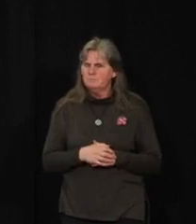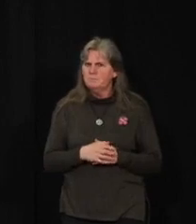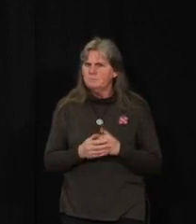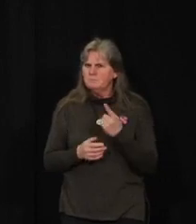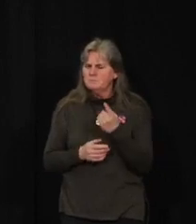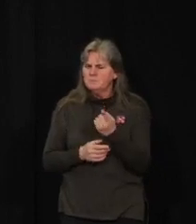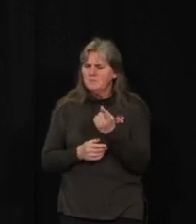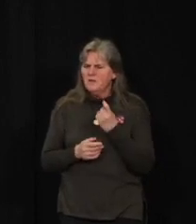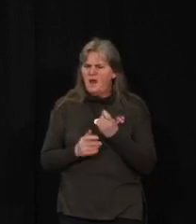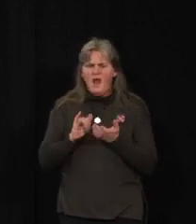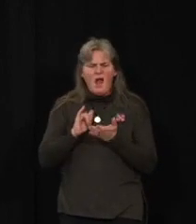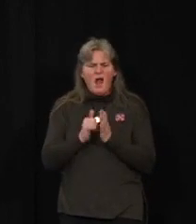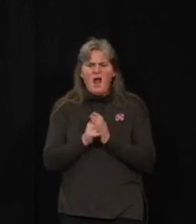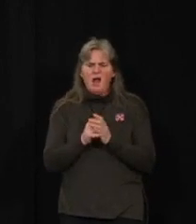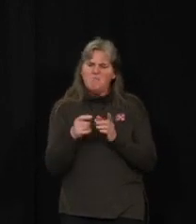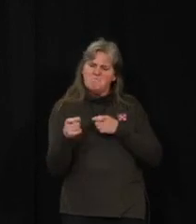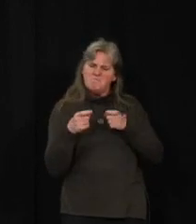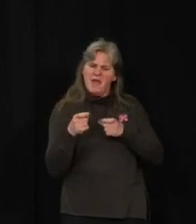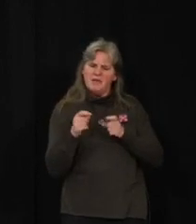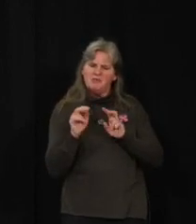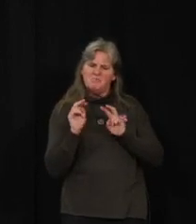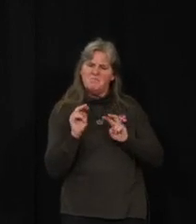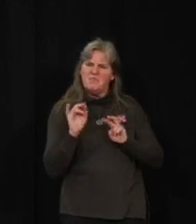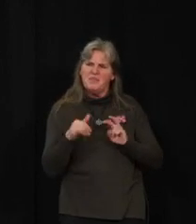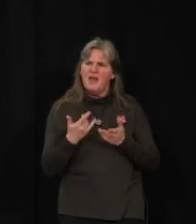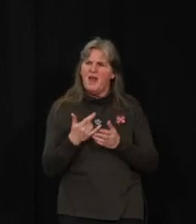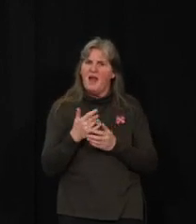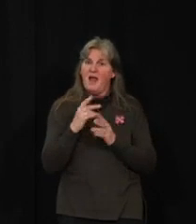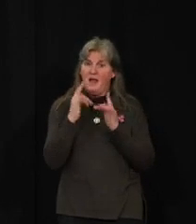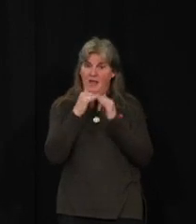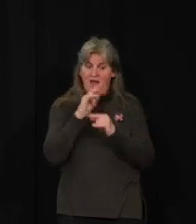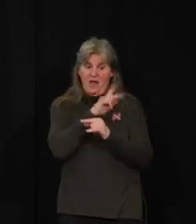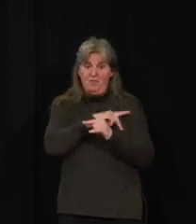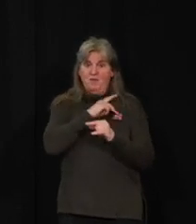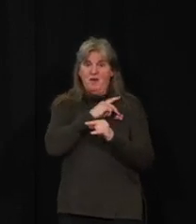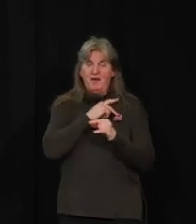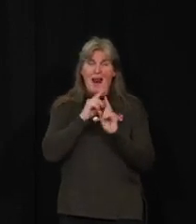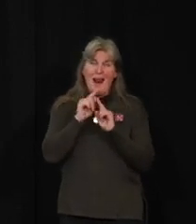enforced then? And campgrounds or remote spots,